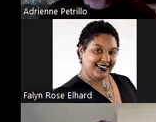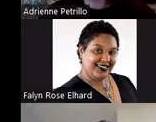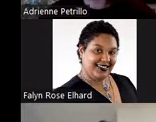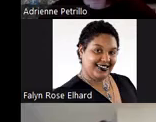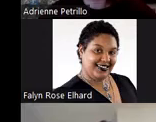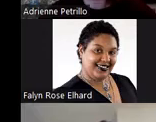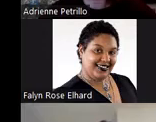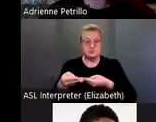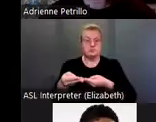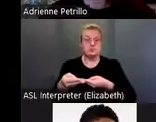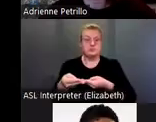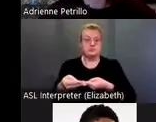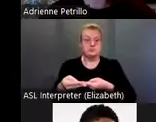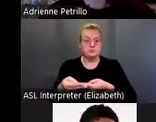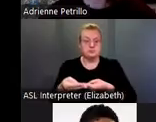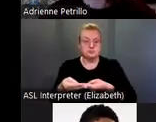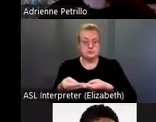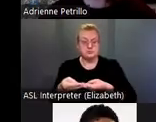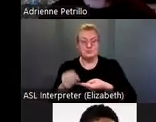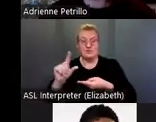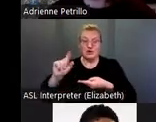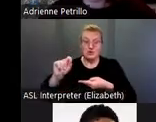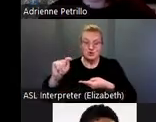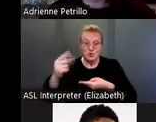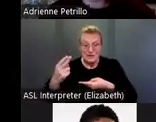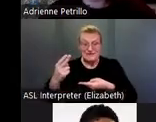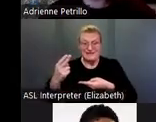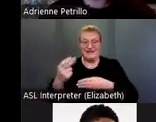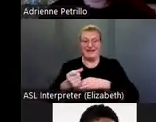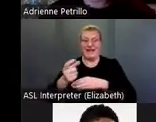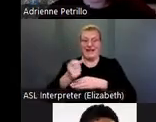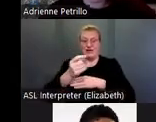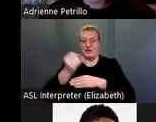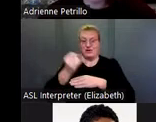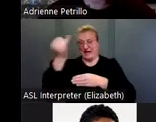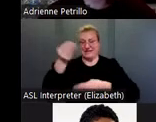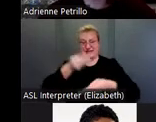This is our 20th annual Idea Swap event,